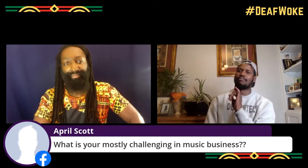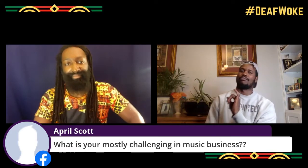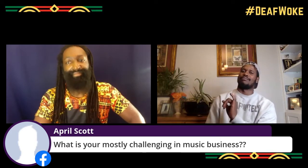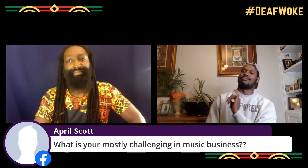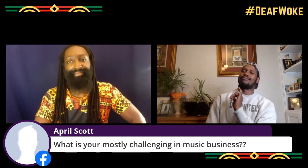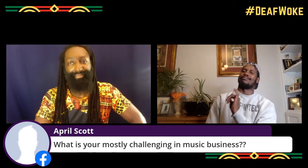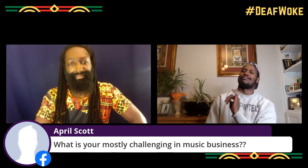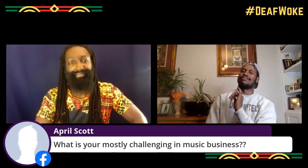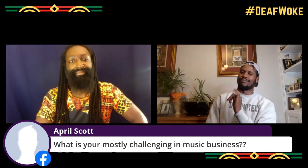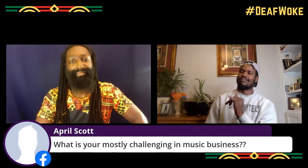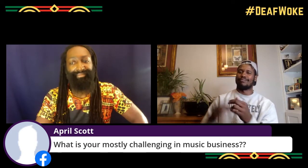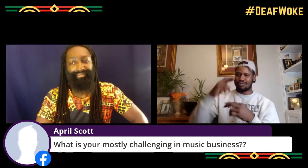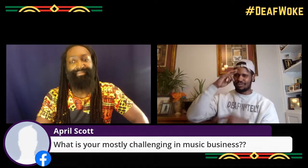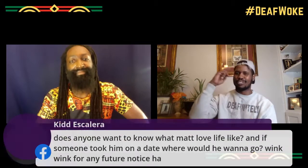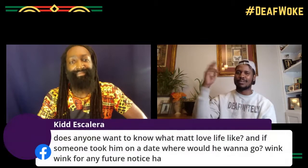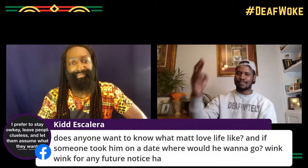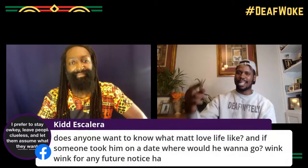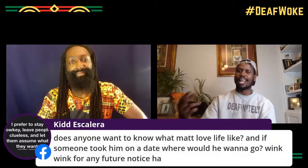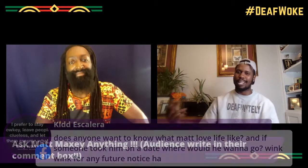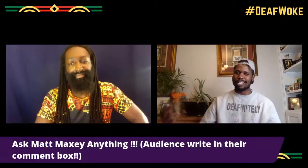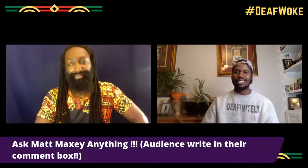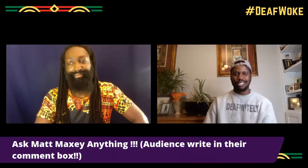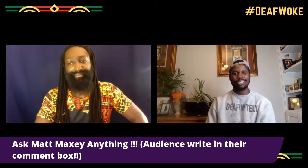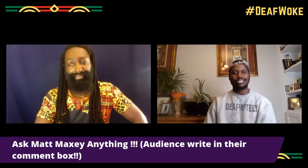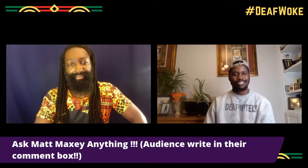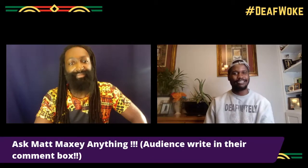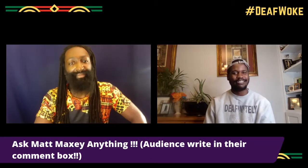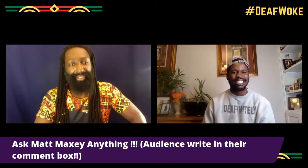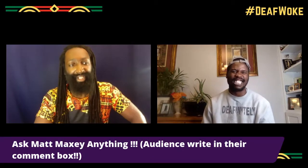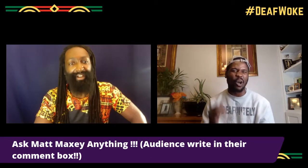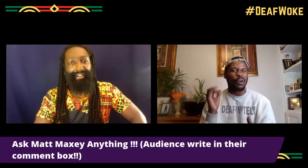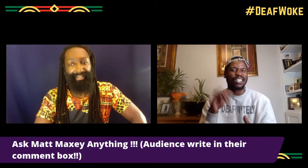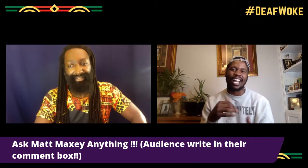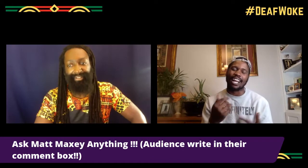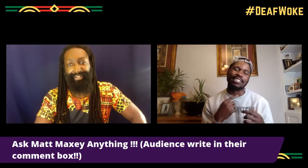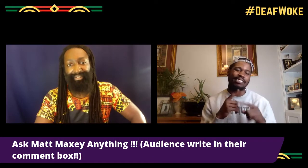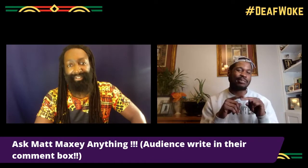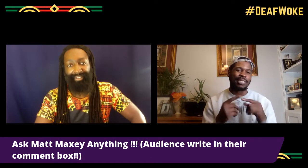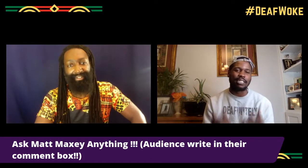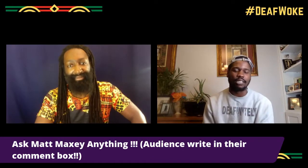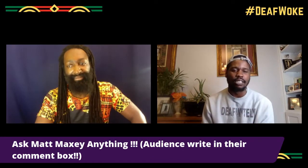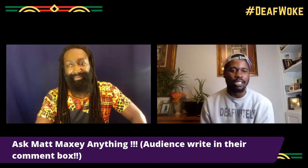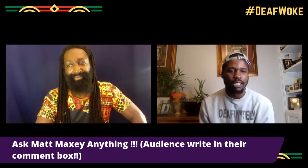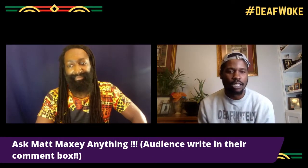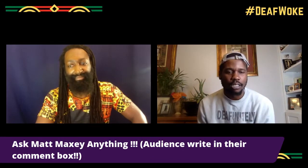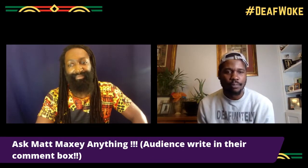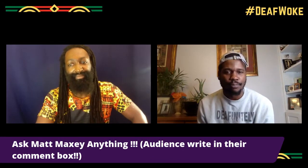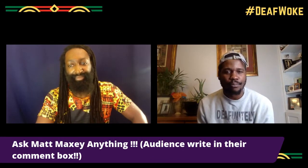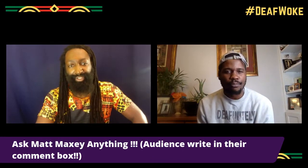and he doesn't accept or back down. And so I respect that, you know, he made it happen.